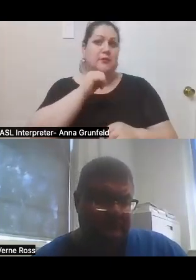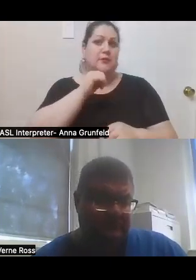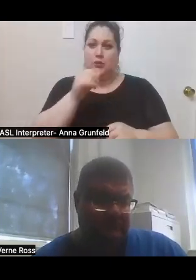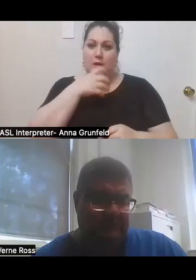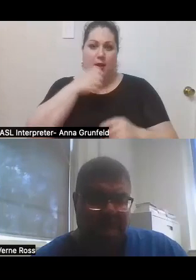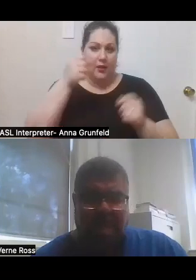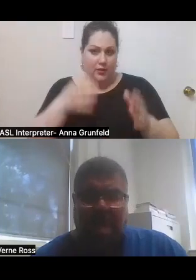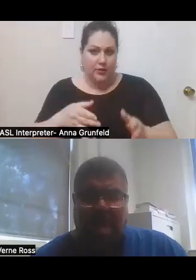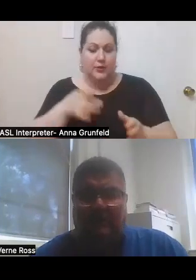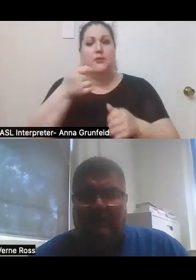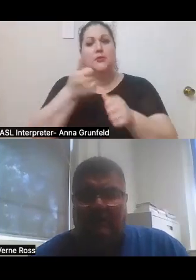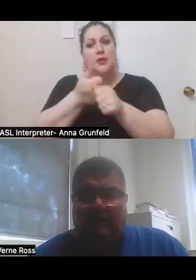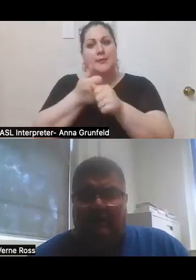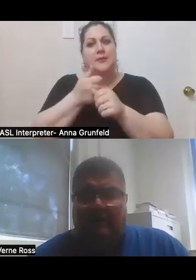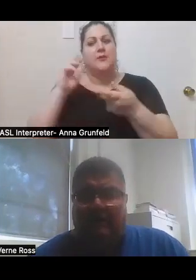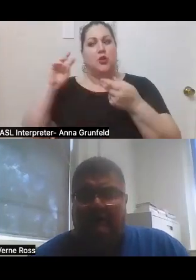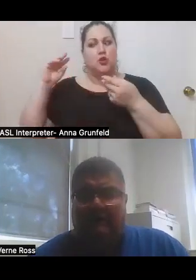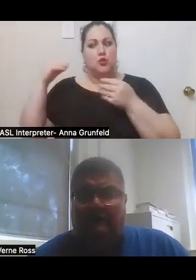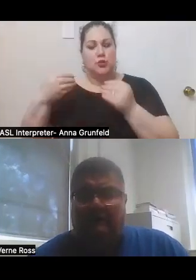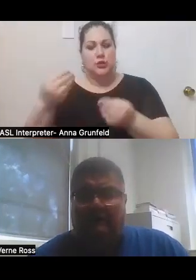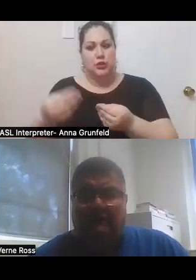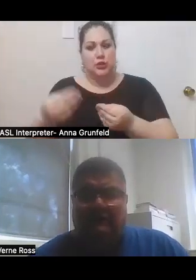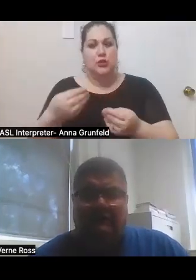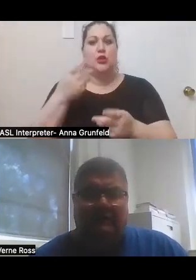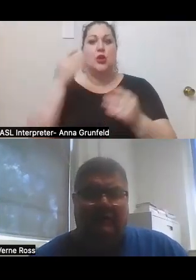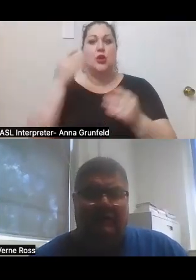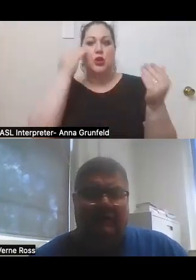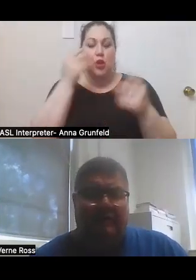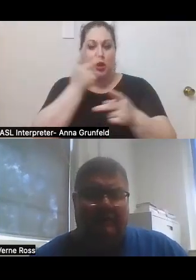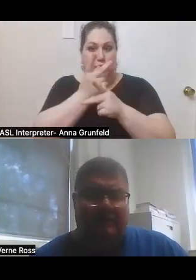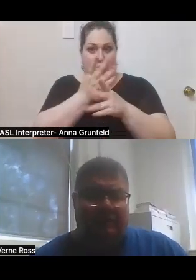Vern holds a BA in Indigenous Studies and a Master of Social Work.